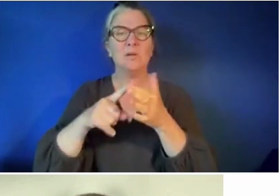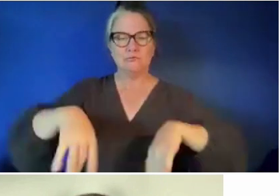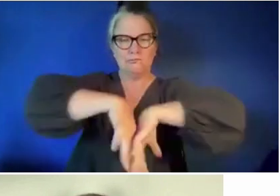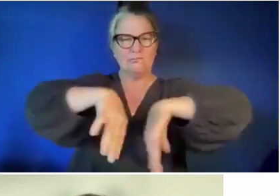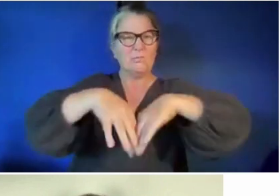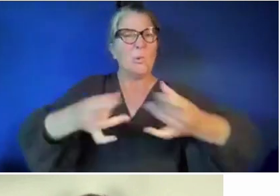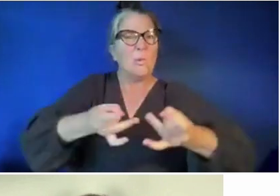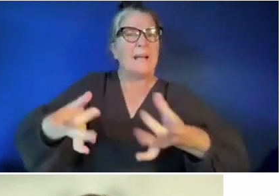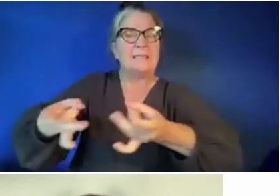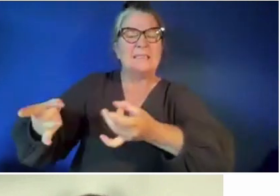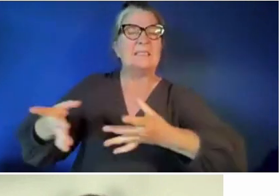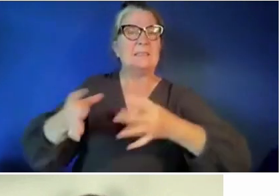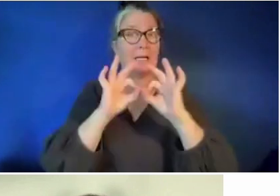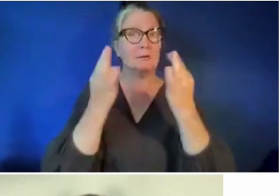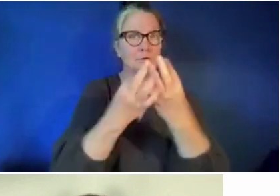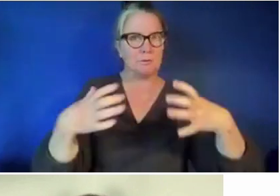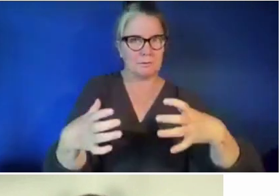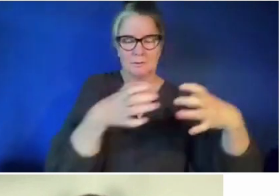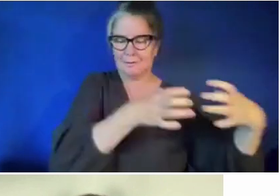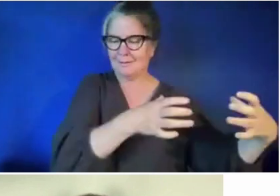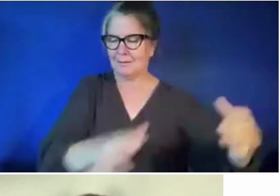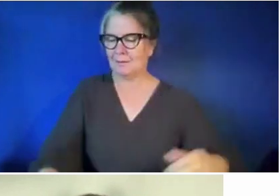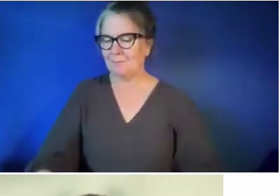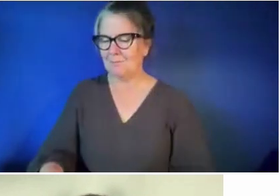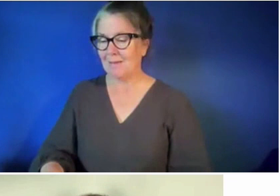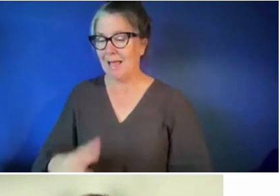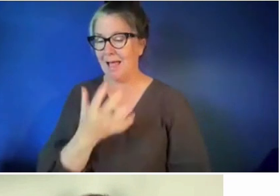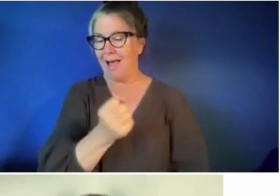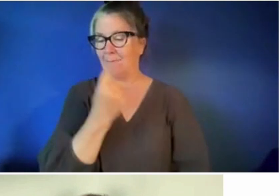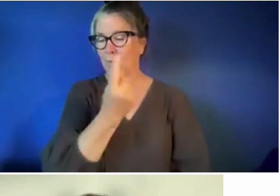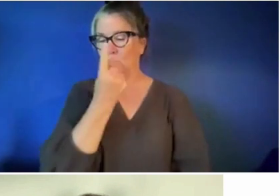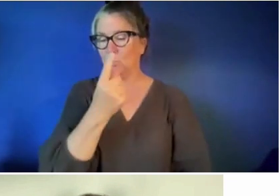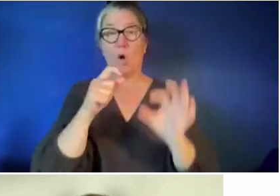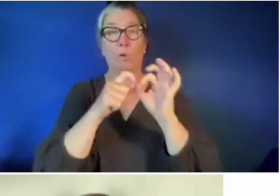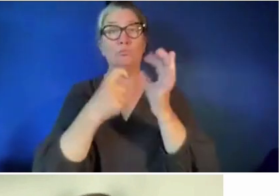the chief meteorologist and CEO at the National Measurement Institute, which is a division